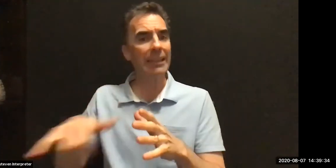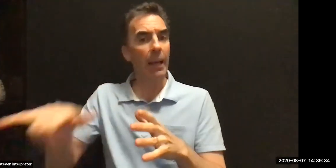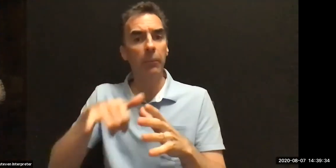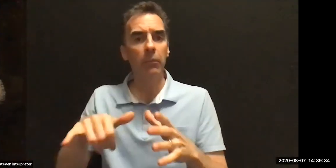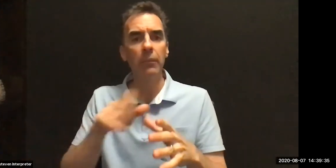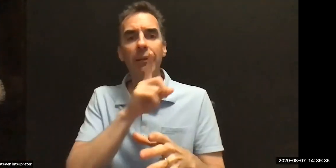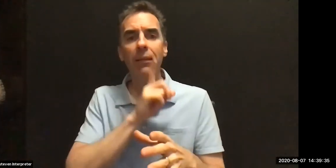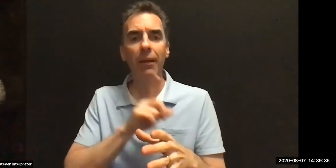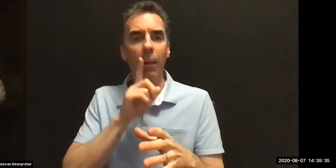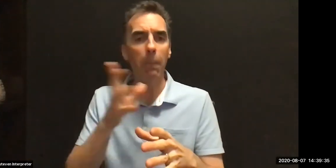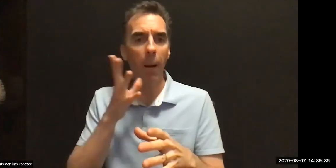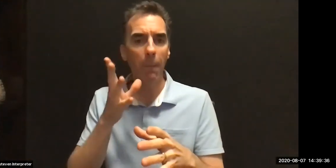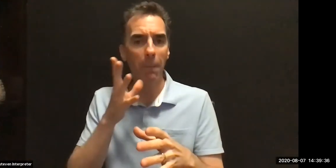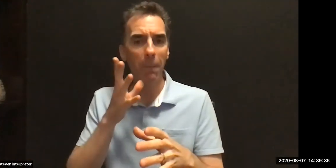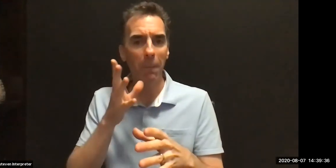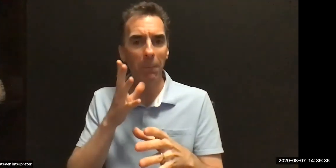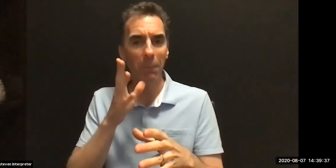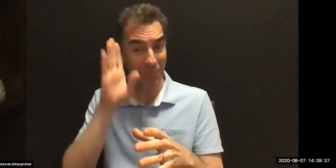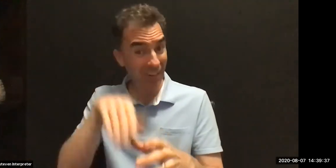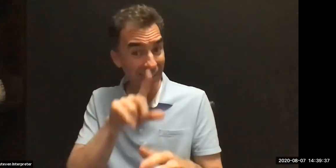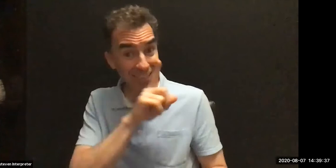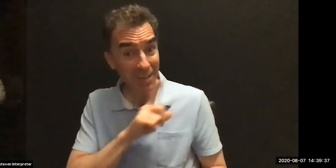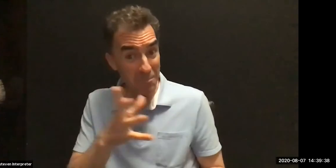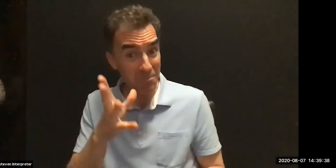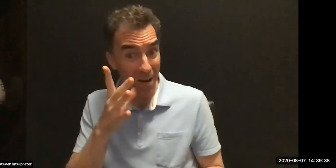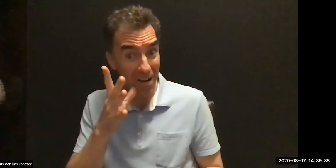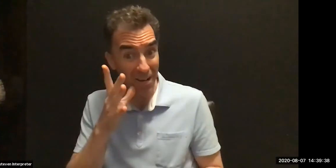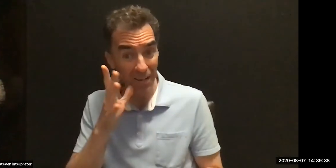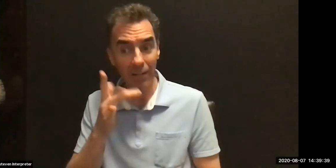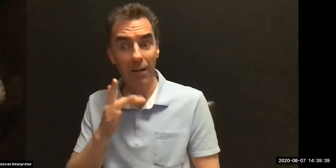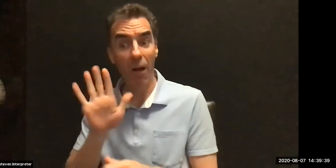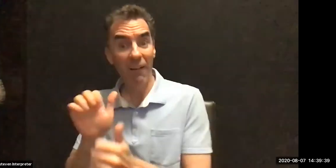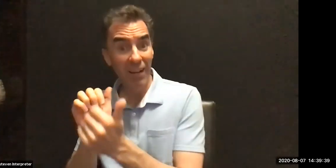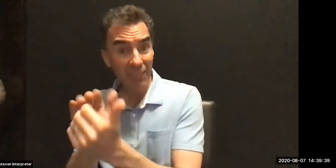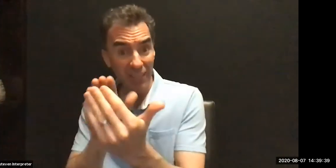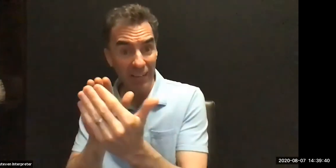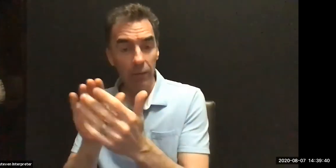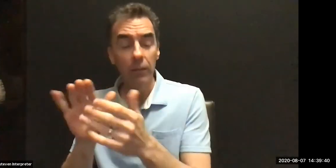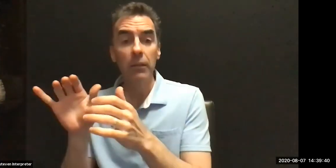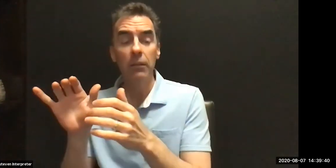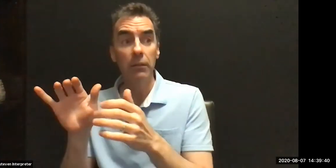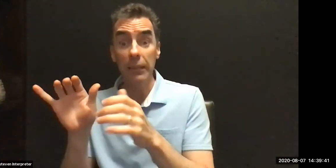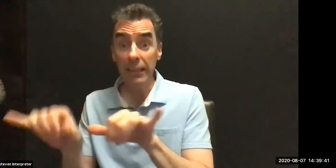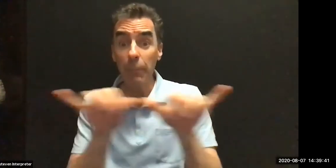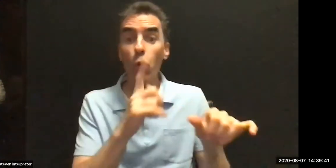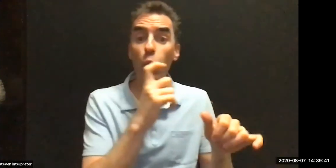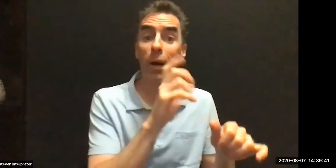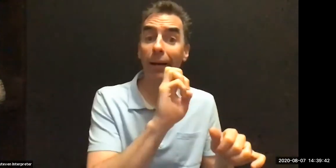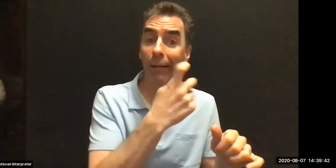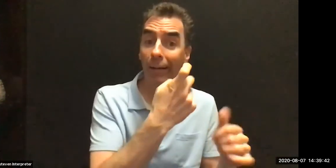Channelle Charest: roadblocks, then you know those that are previously incarcerated, which was another specific group that we actually brought in to do a cohort program.